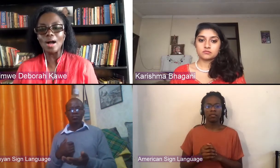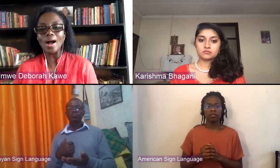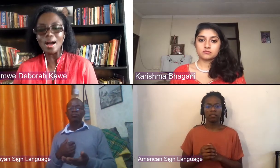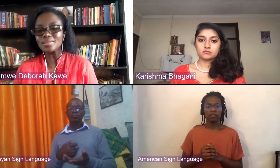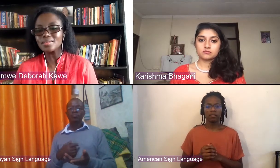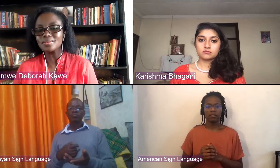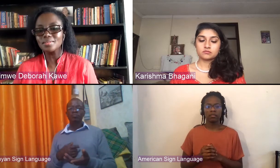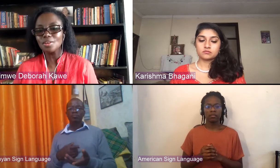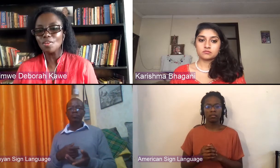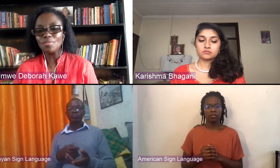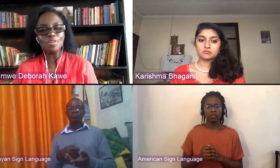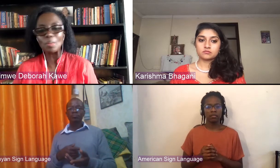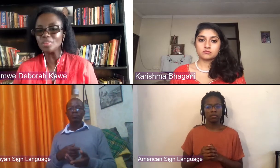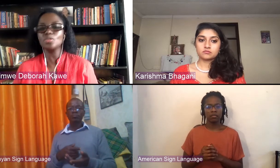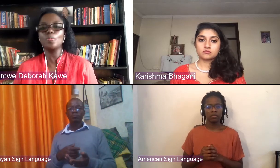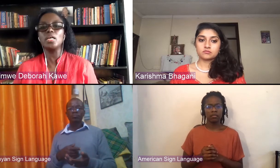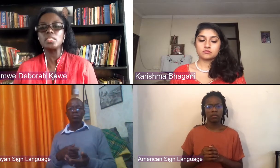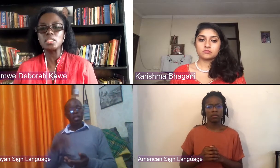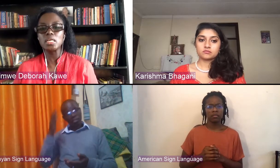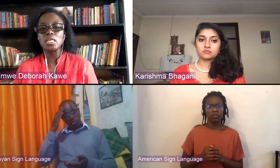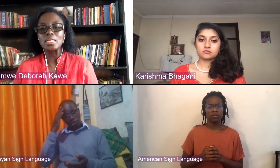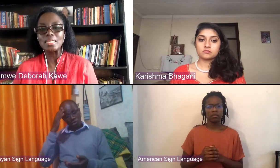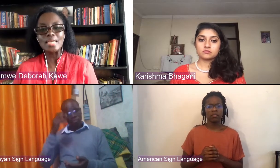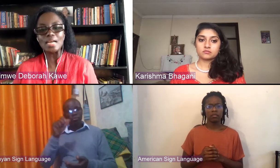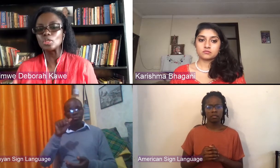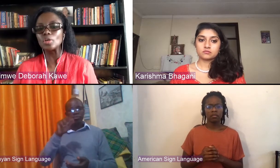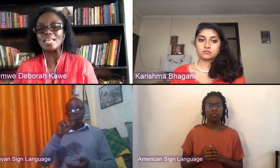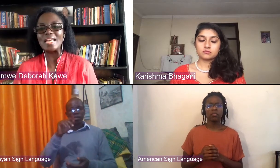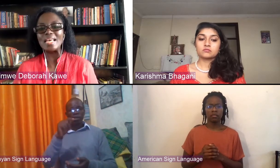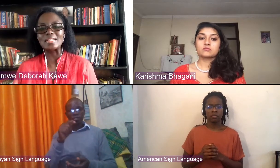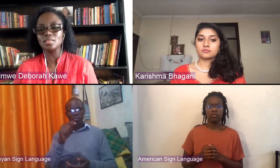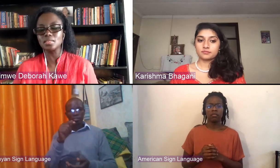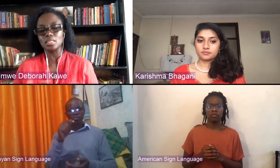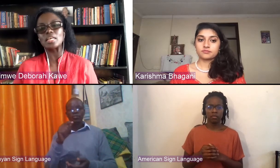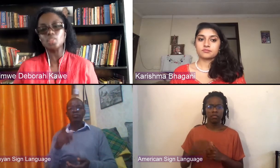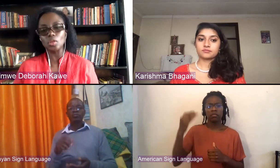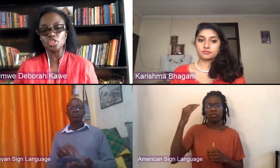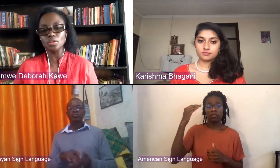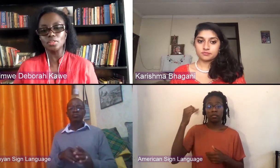art for the most part does not exist in isolation.